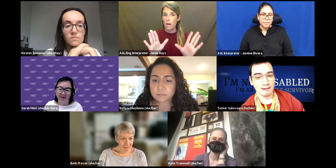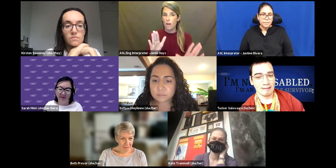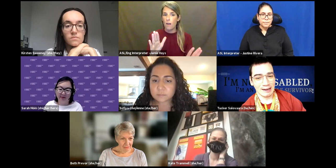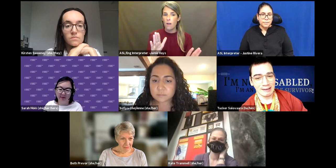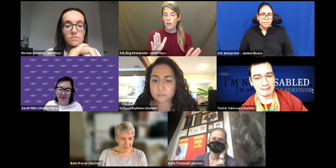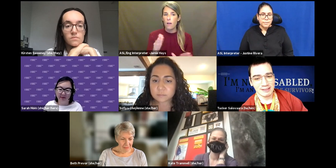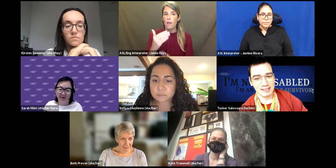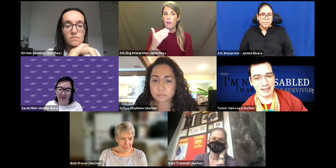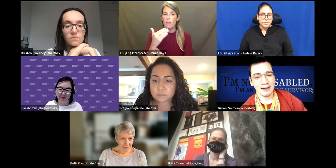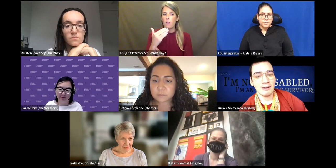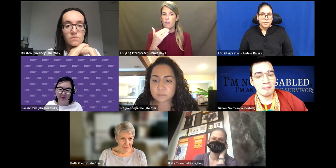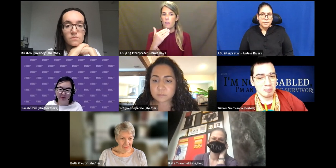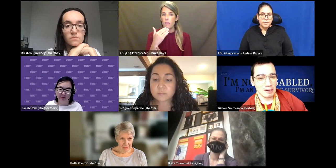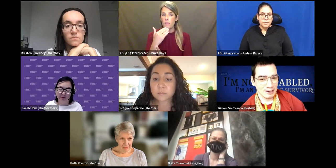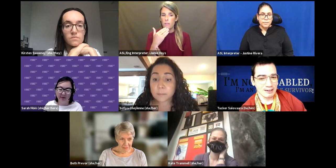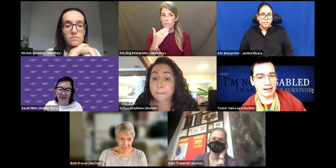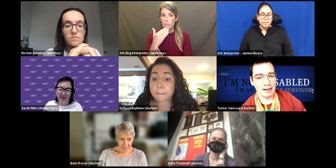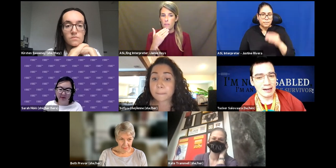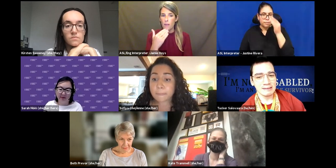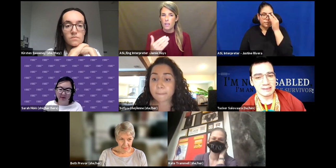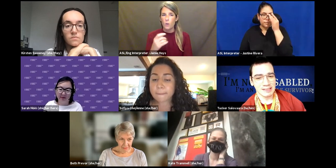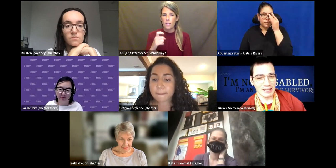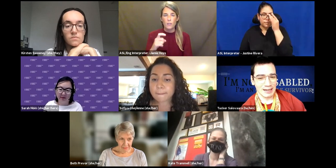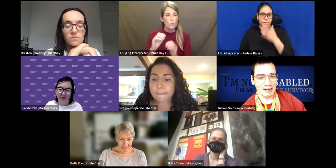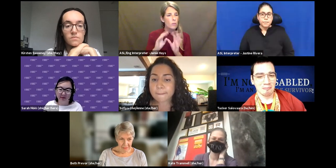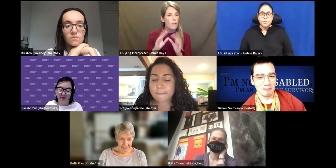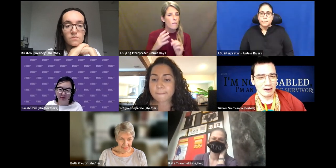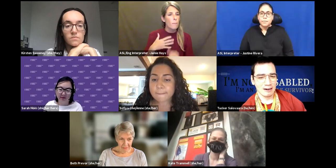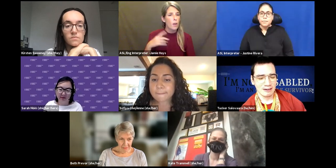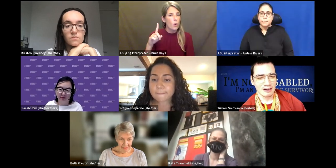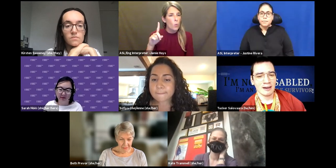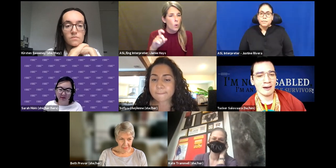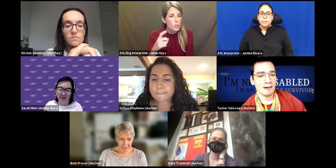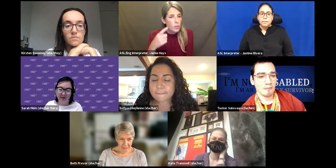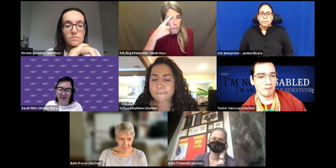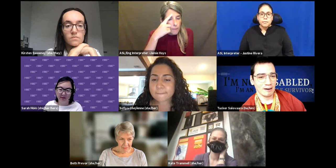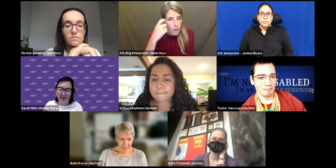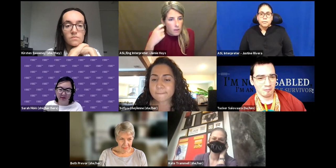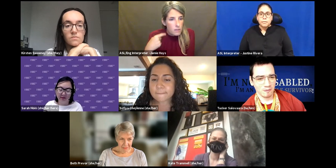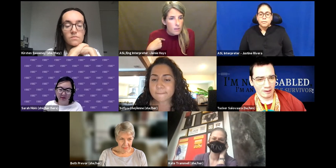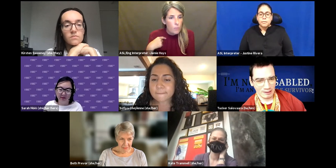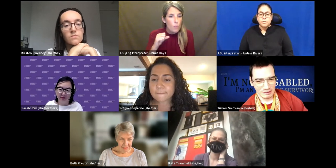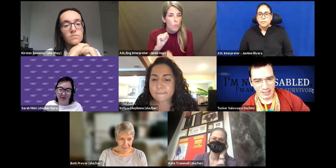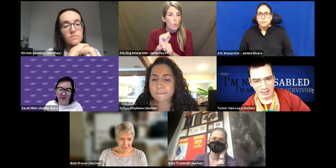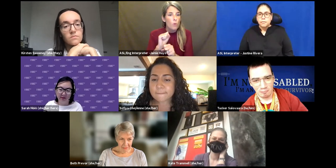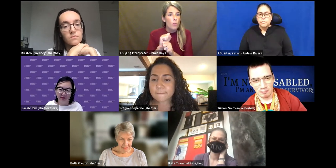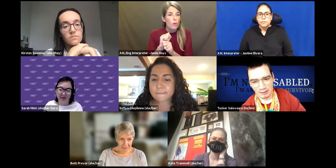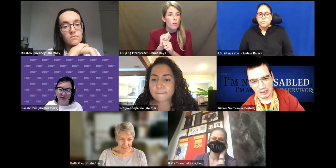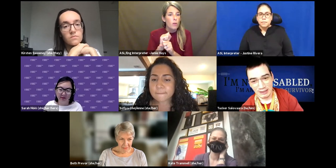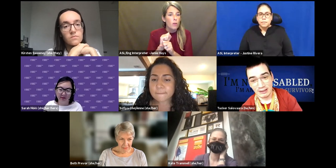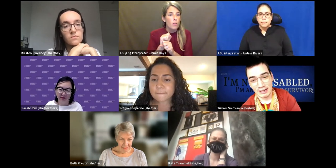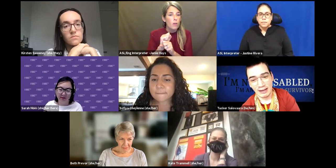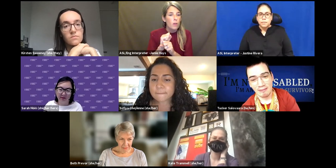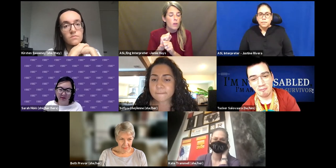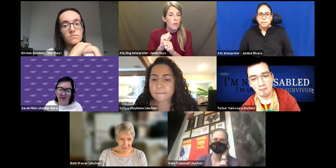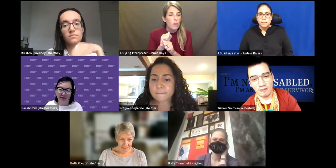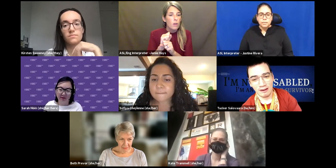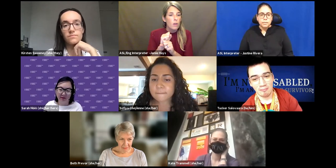question, because I work for Theatre Breaking Through